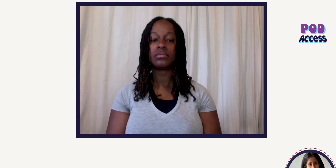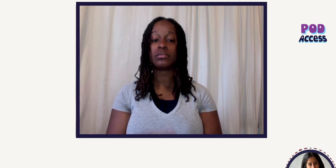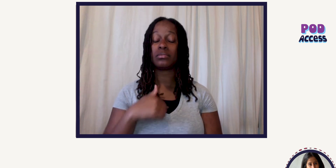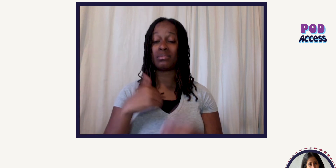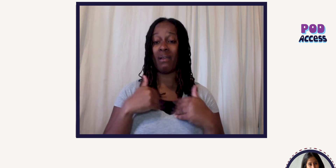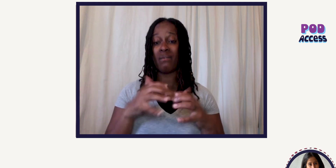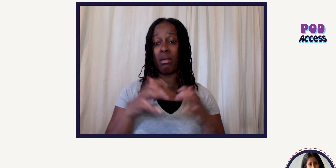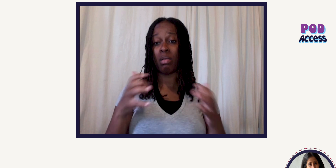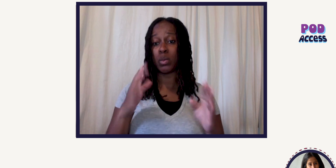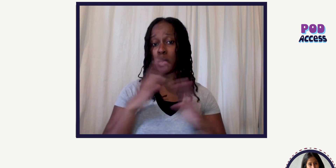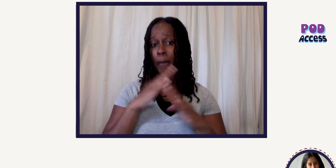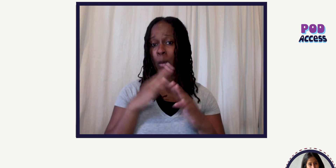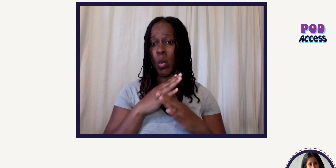I have a lot of trouble using it.